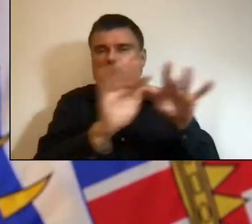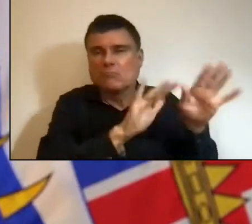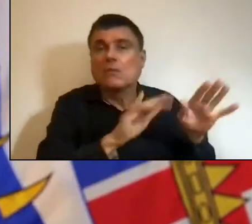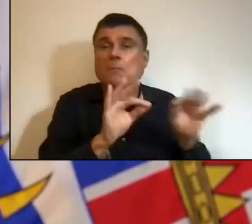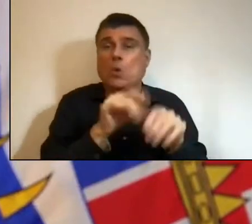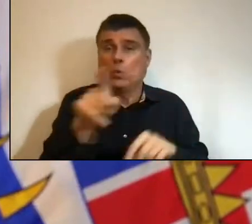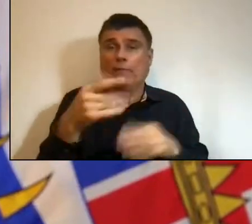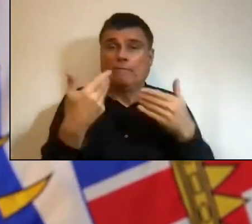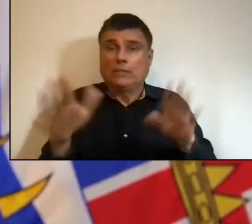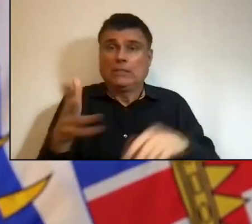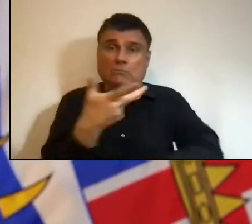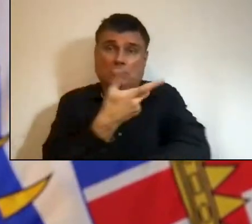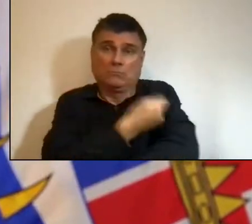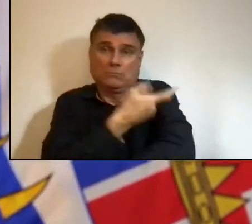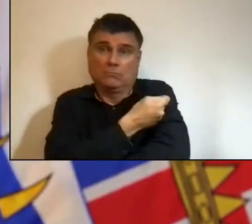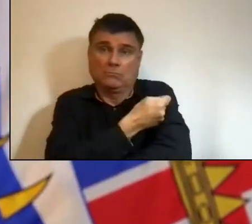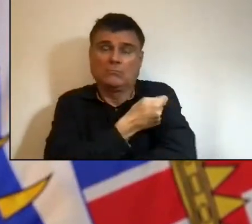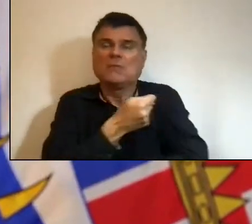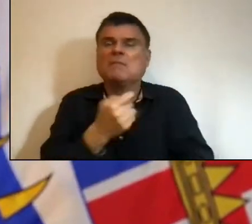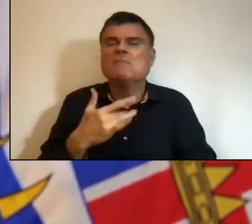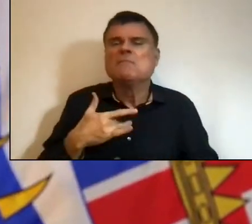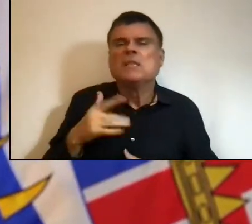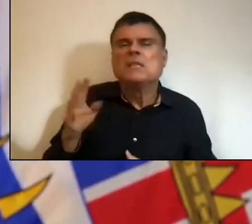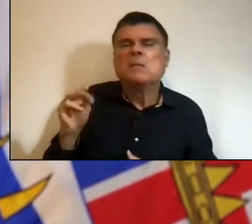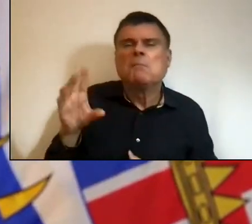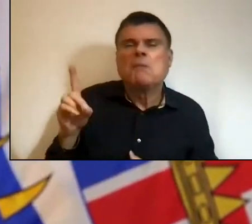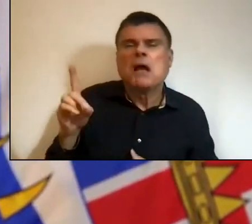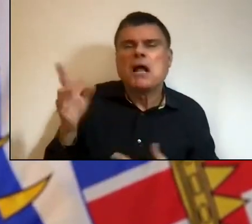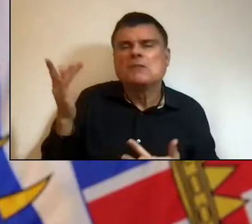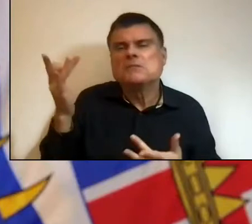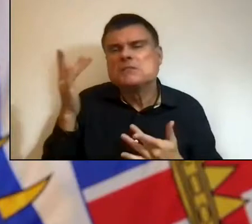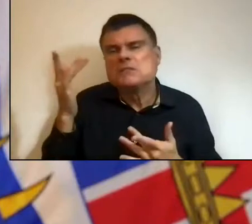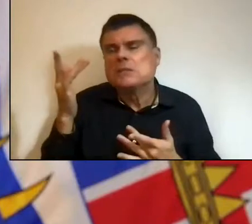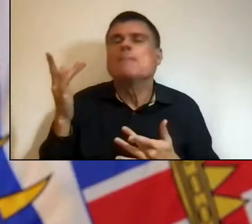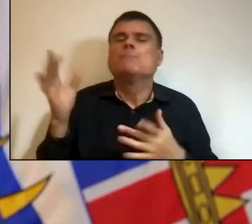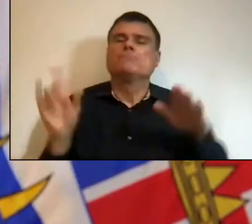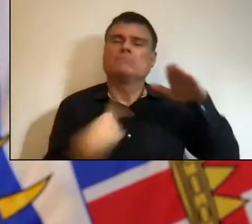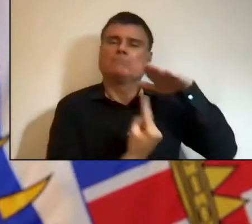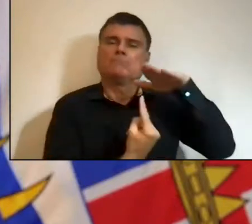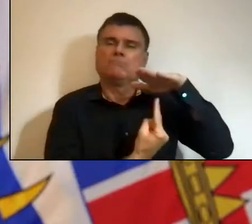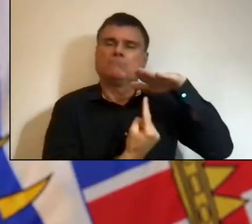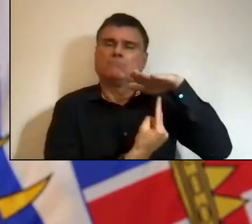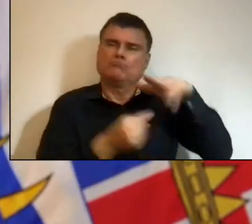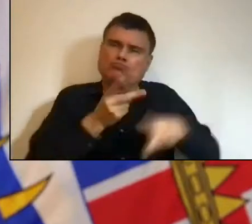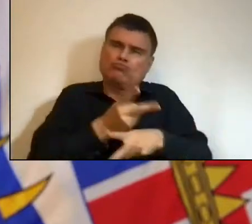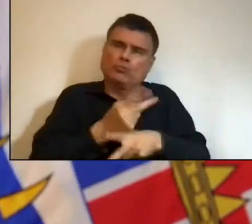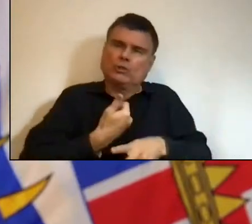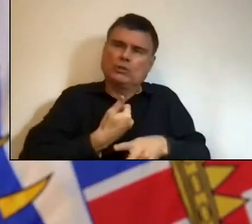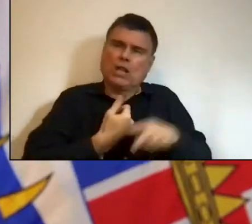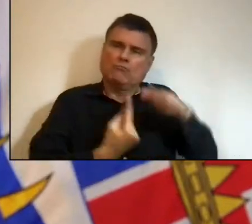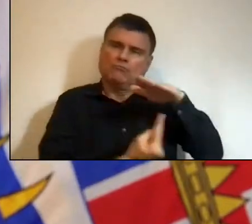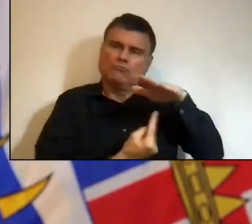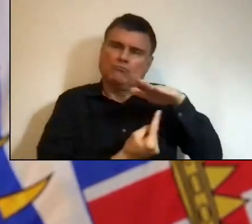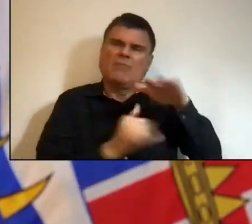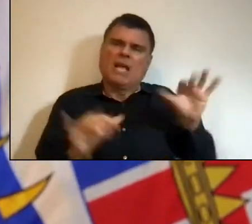symptoms, self isolation and self monitoring and caring for yourself right now are important things that you can do. You